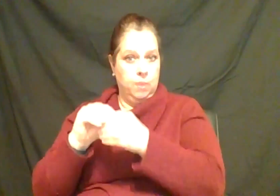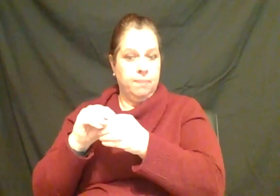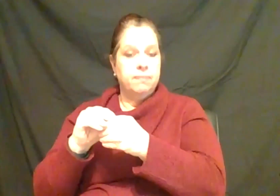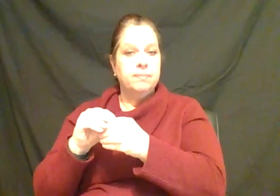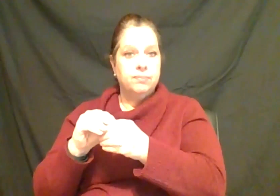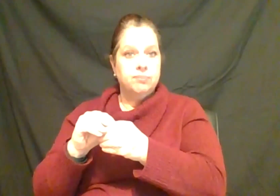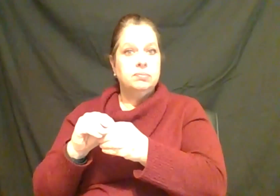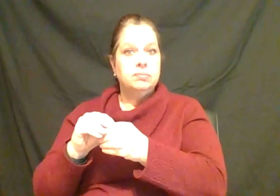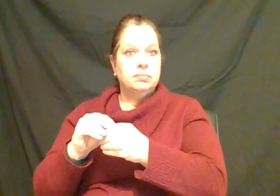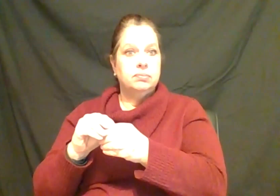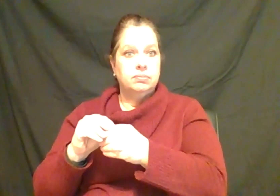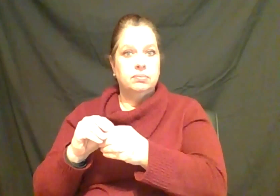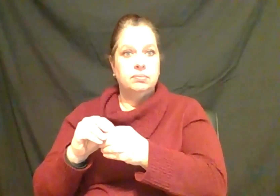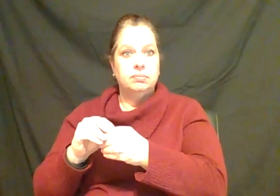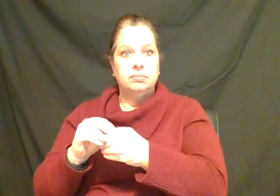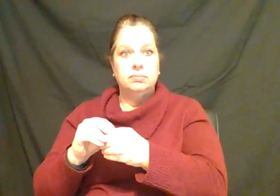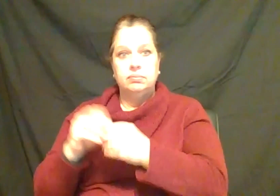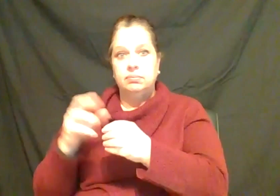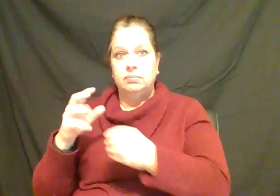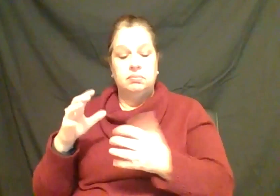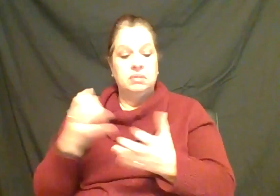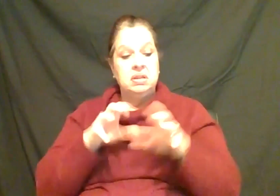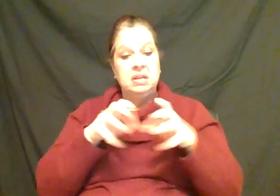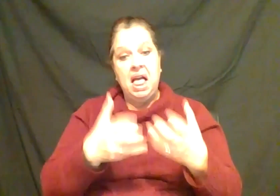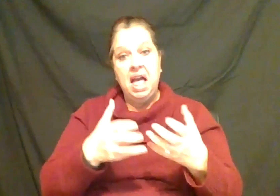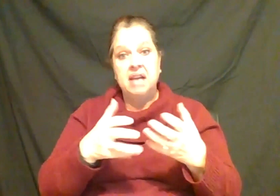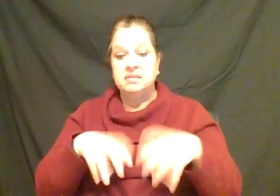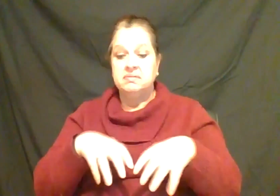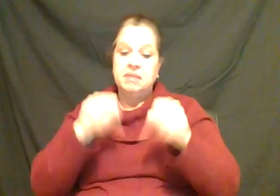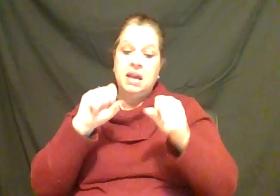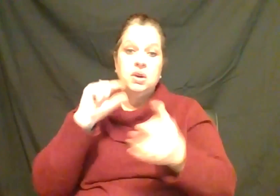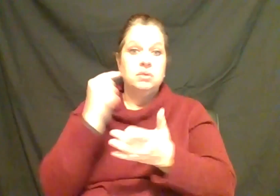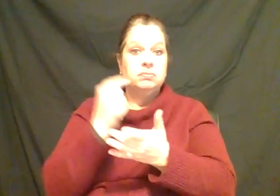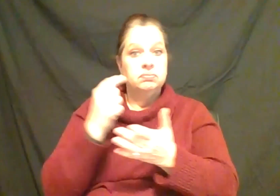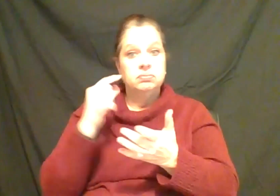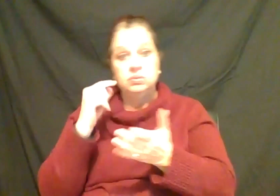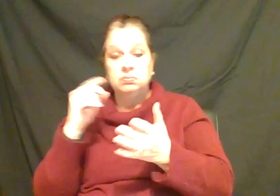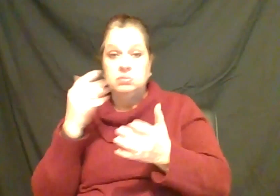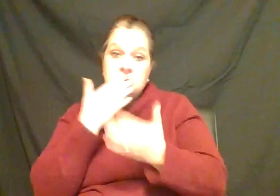the course earn a credit earn a passing grade you get a credit um for the advanced studies diploma